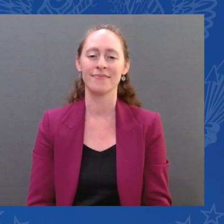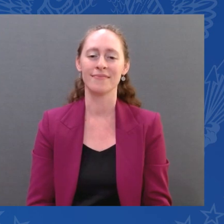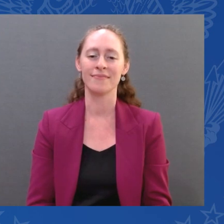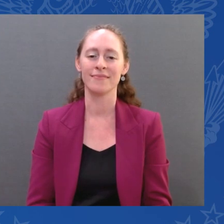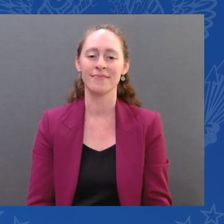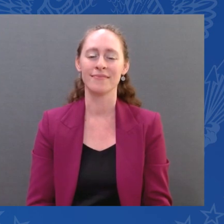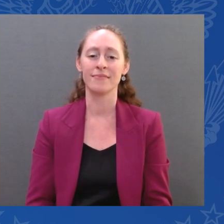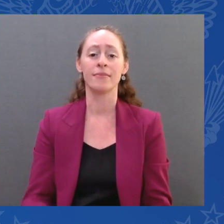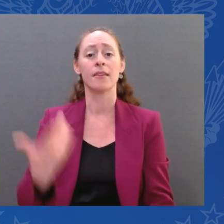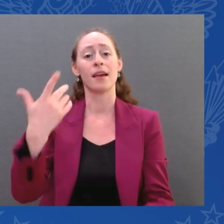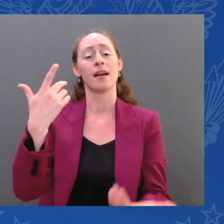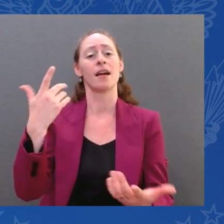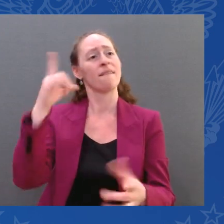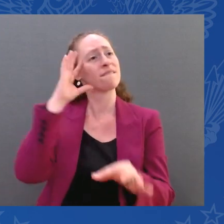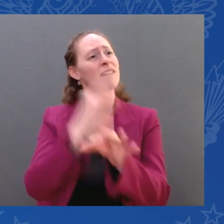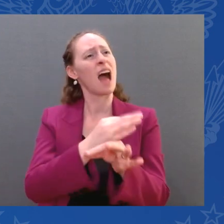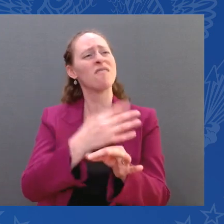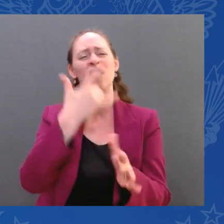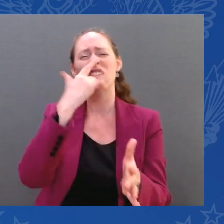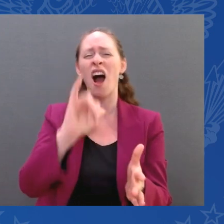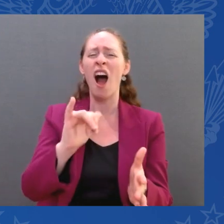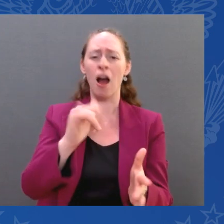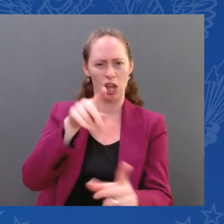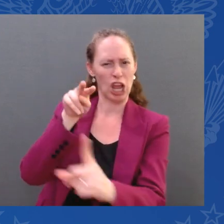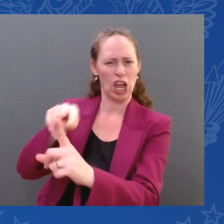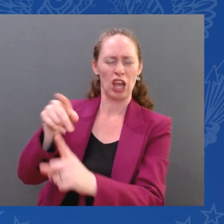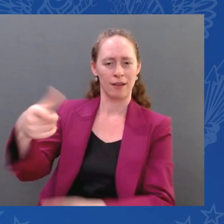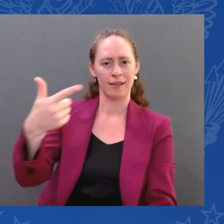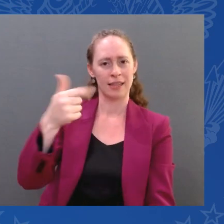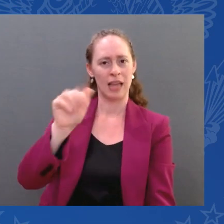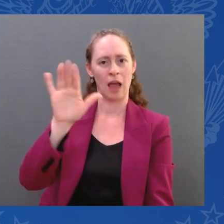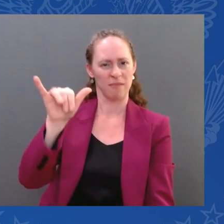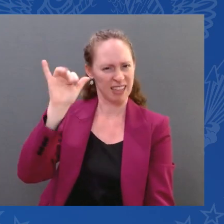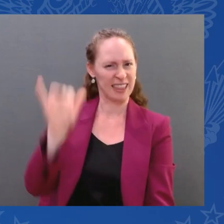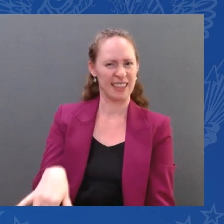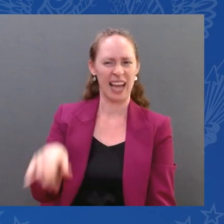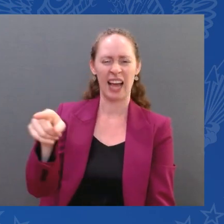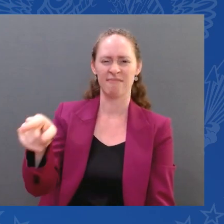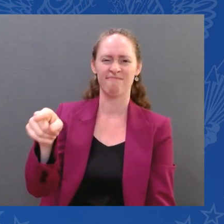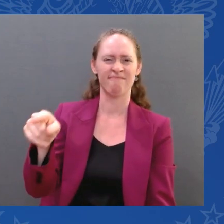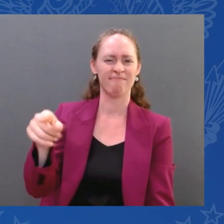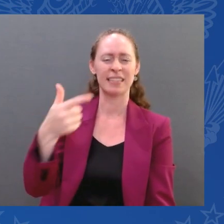. And the power of public service.